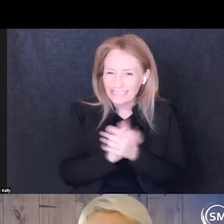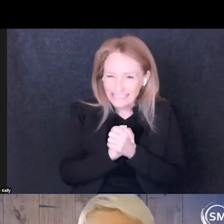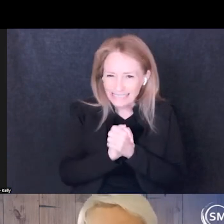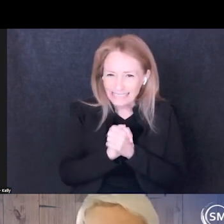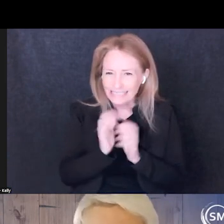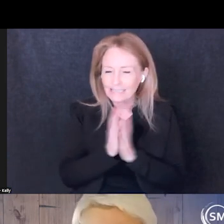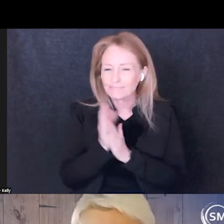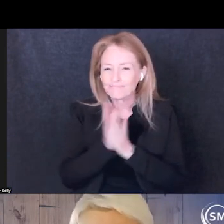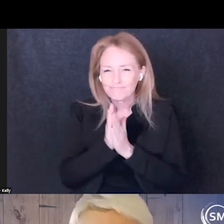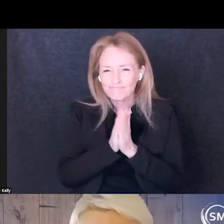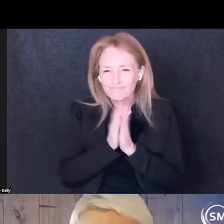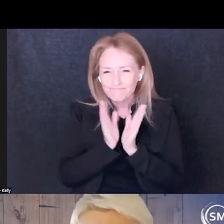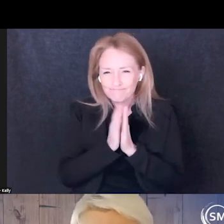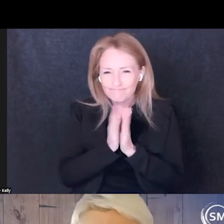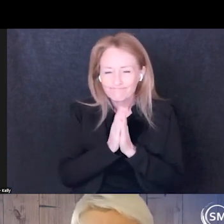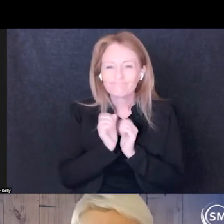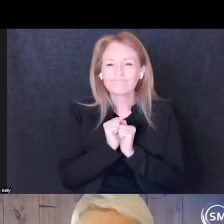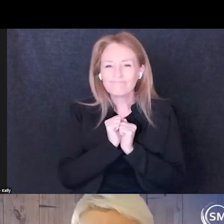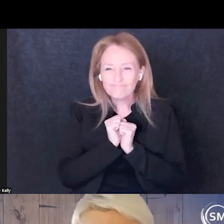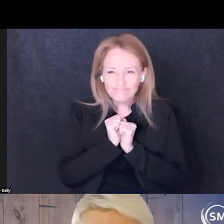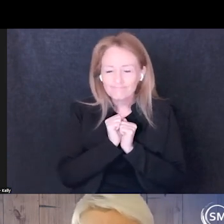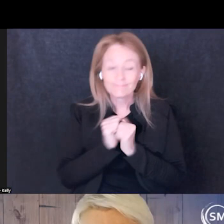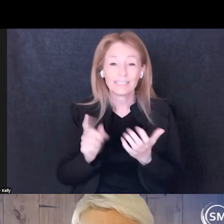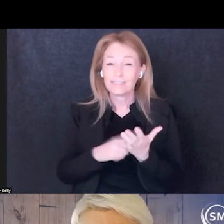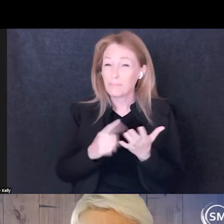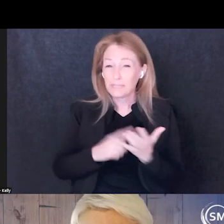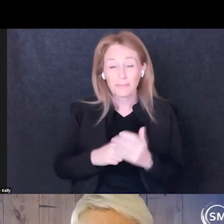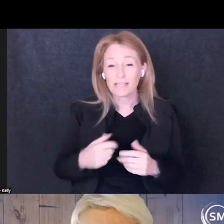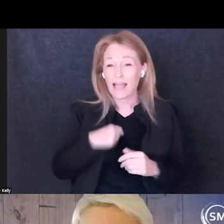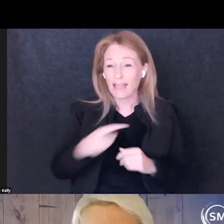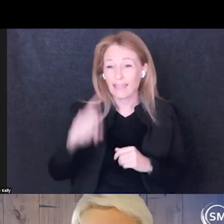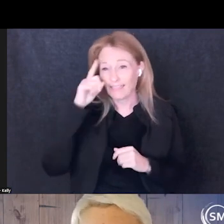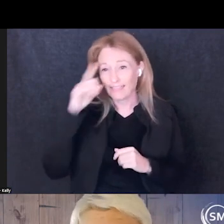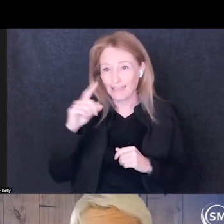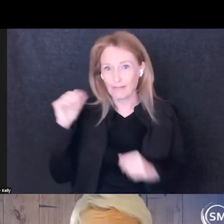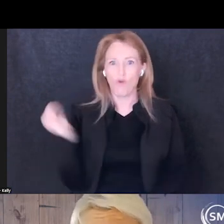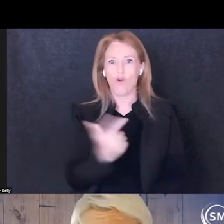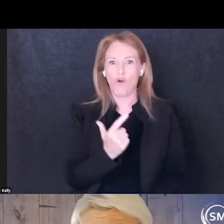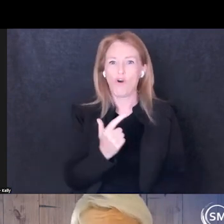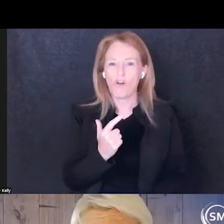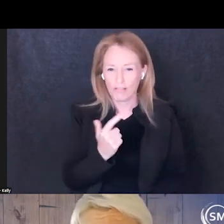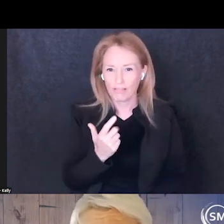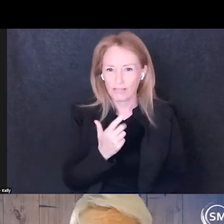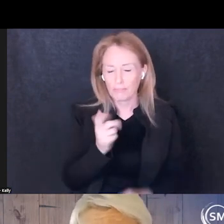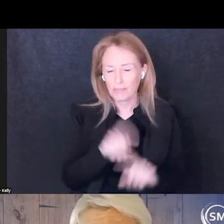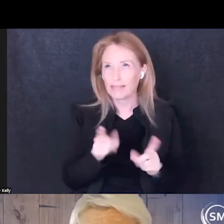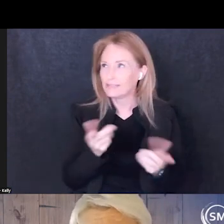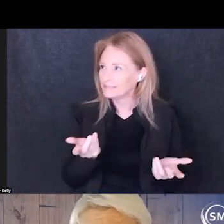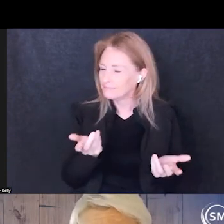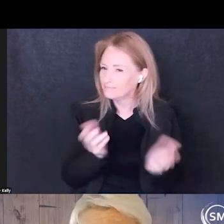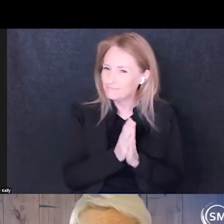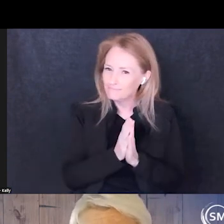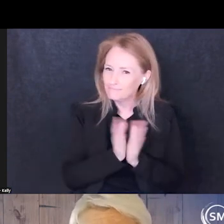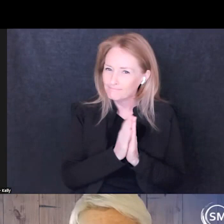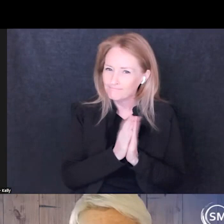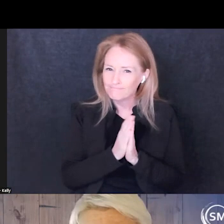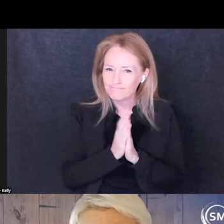SOMETIMES I THINK ALL OF US.